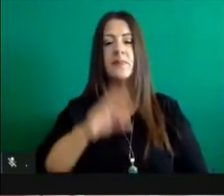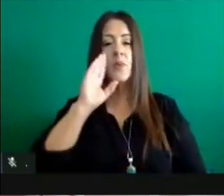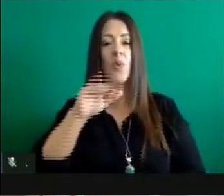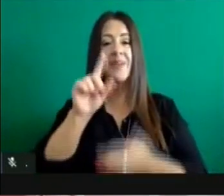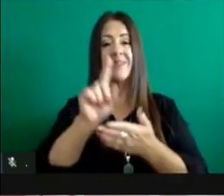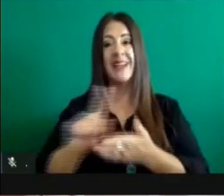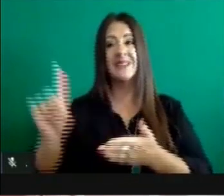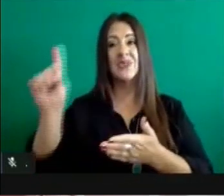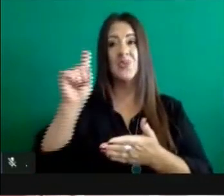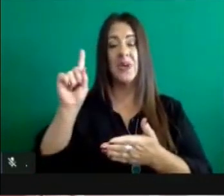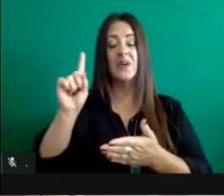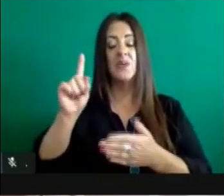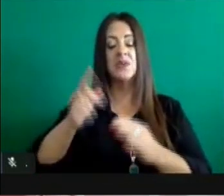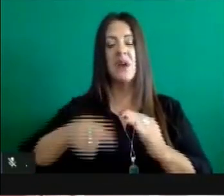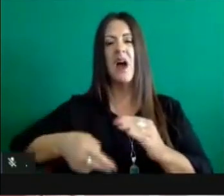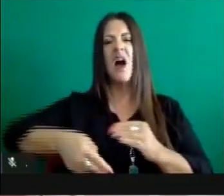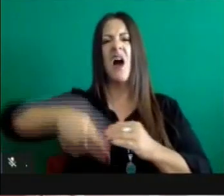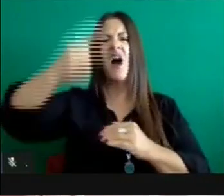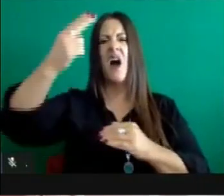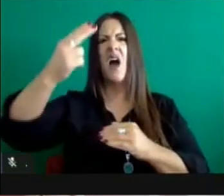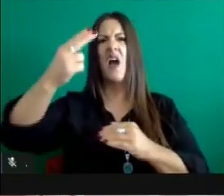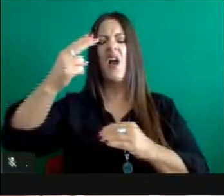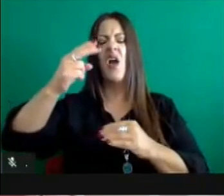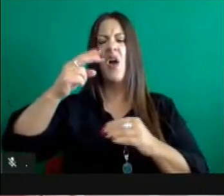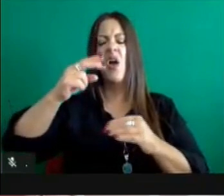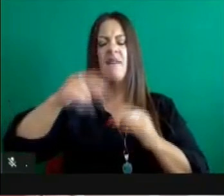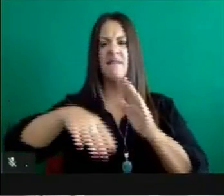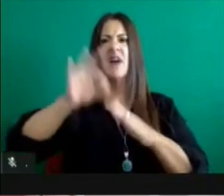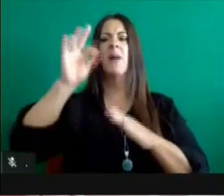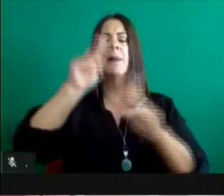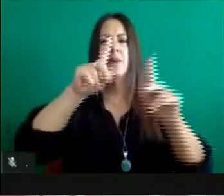POSITIVITY. ESSENTIALLY, TELLING US THAT